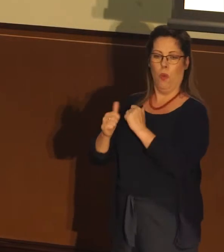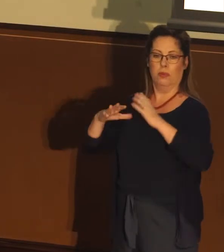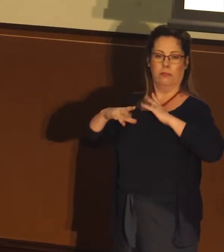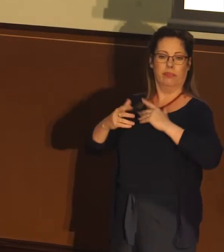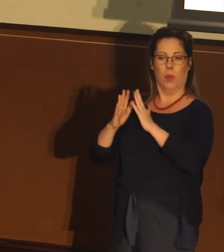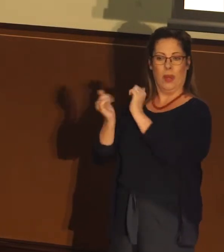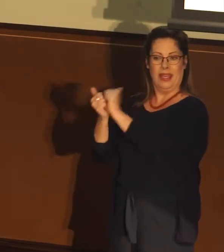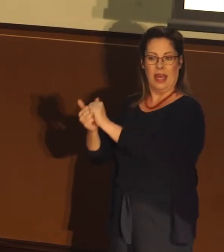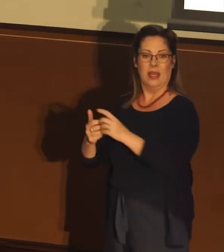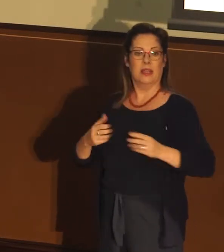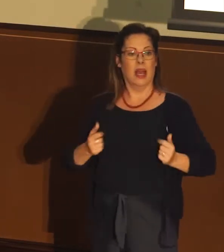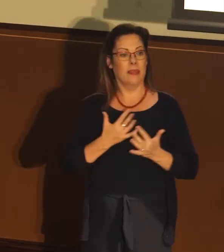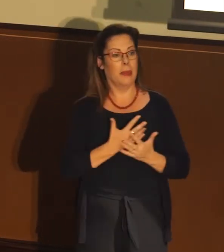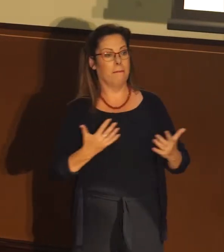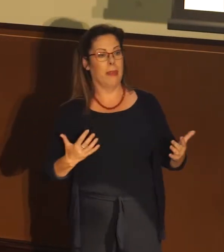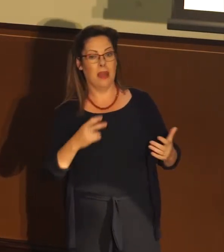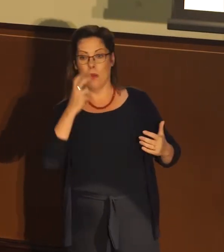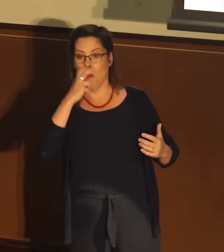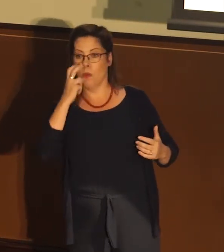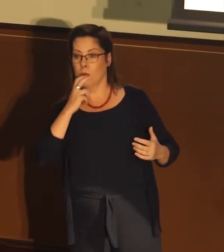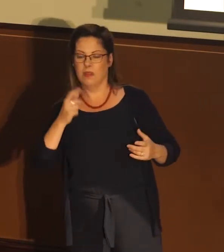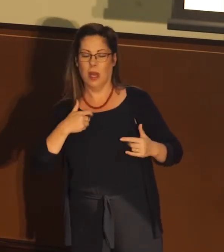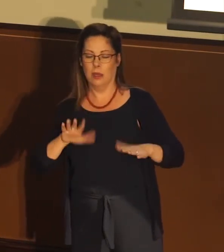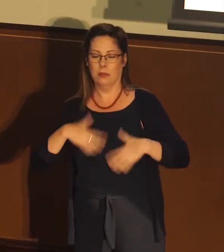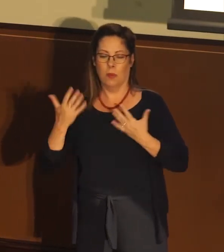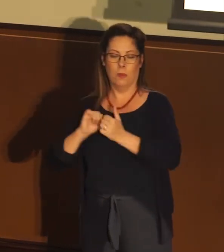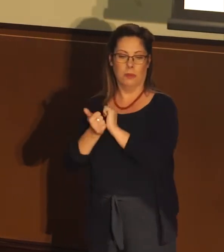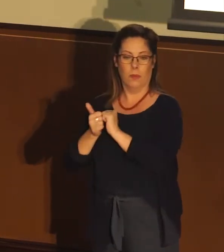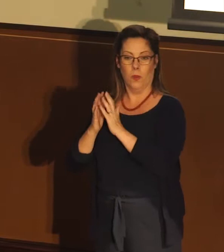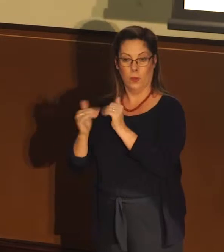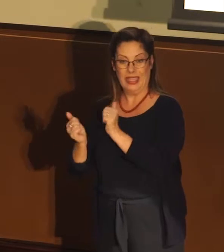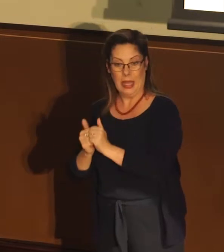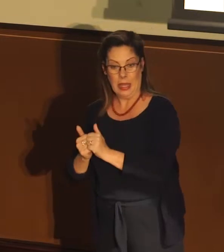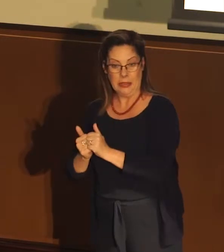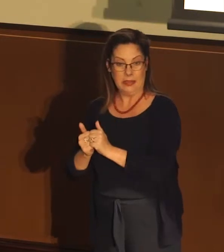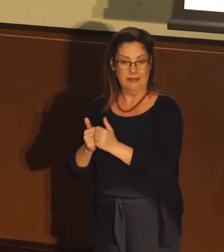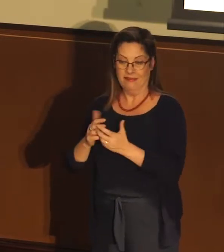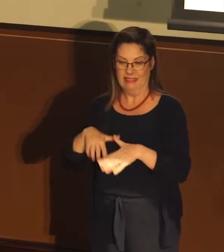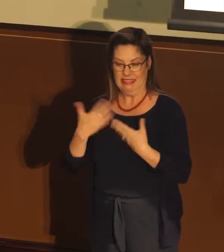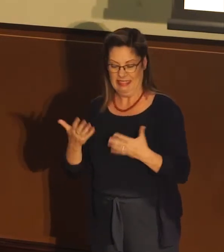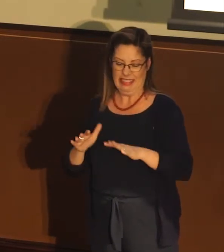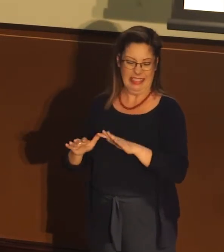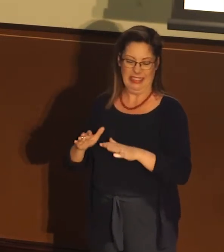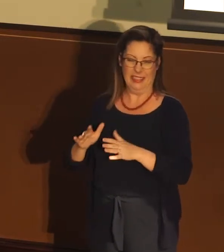and we have some people who might have been a little bit older and pass the sporty part, even the touch football part.